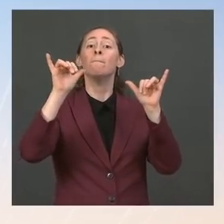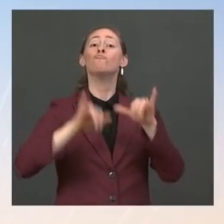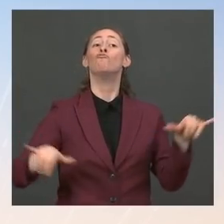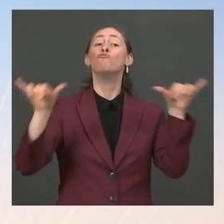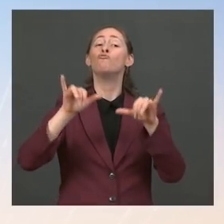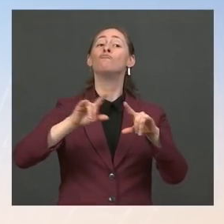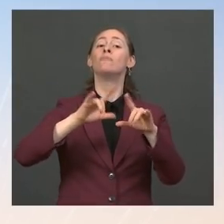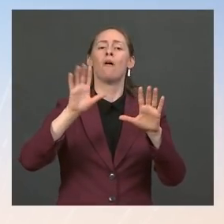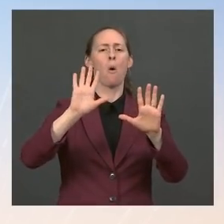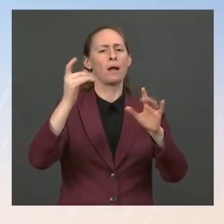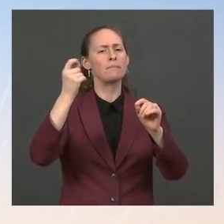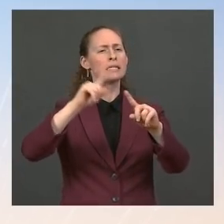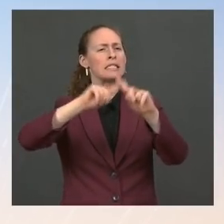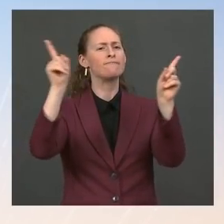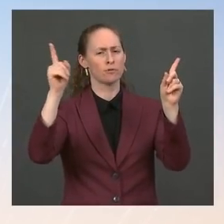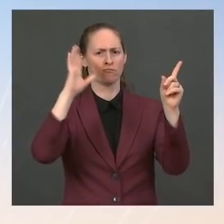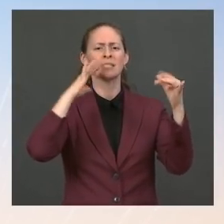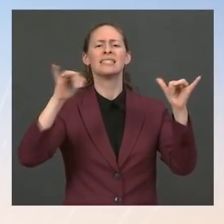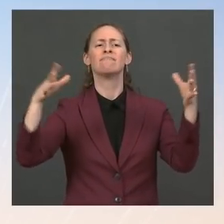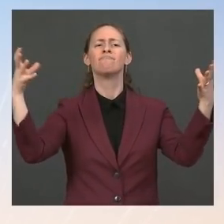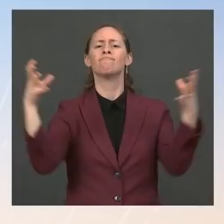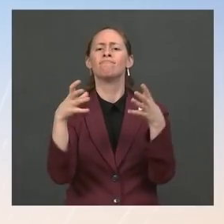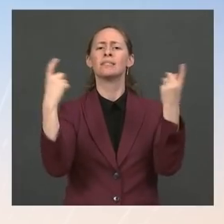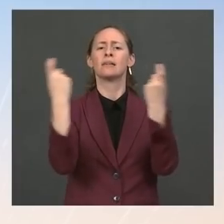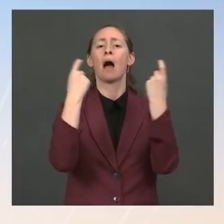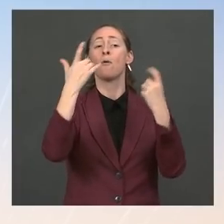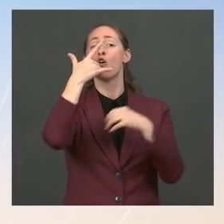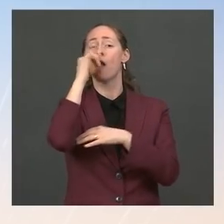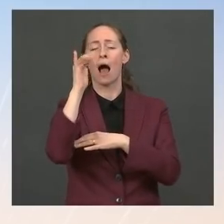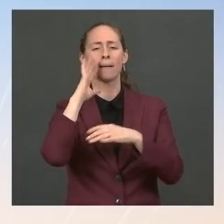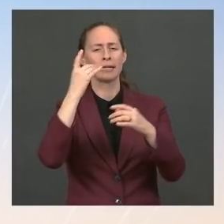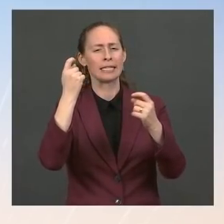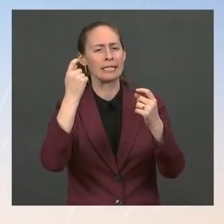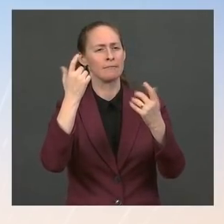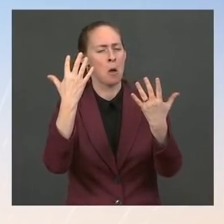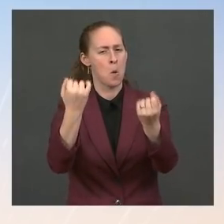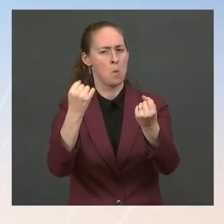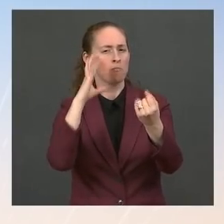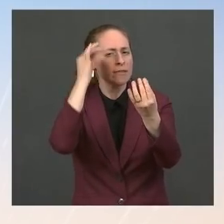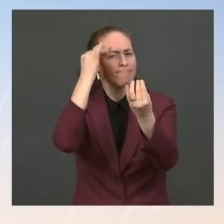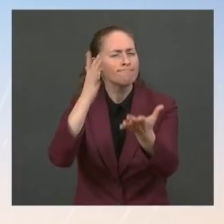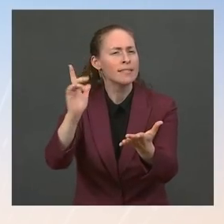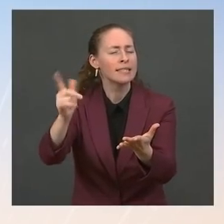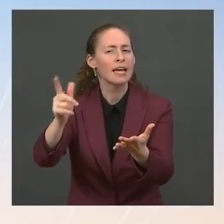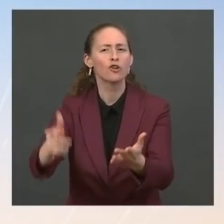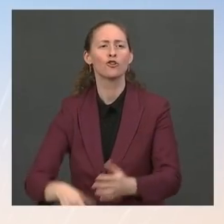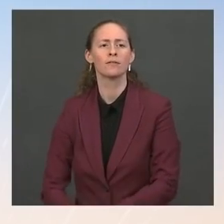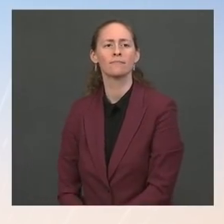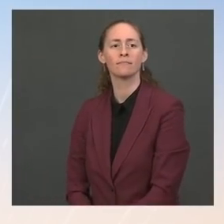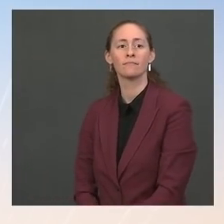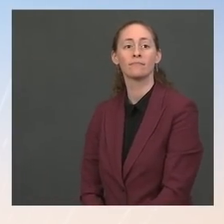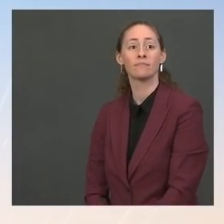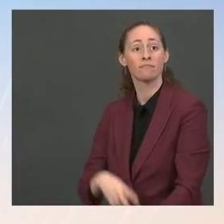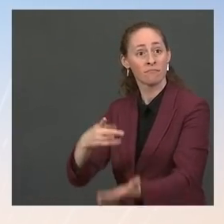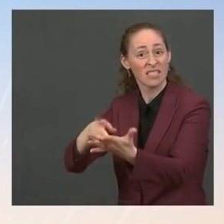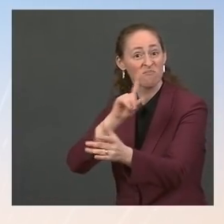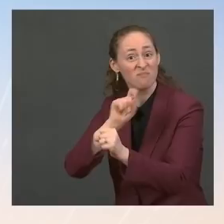in the coming weeks on that for you. The Press: So, for clarity, when you say it's going to look different, that means there will be holiday parties and they will look different but you're not going to detail how they'll look different yet?